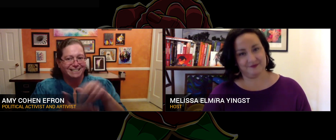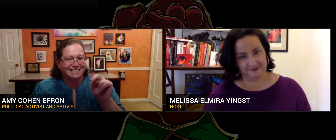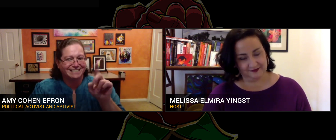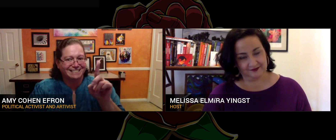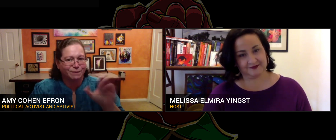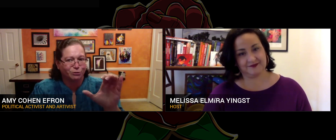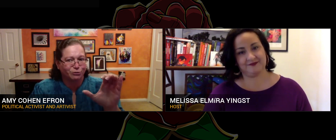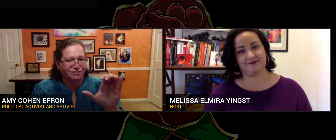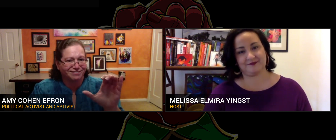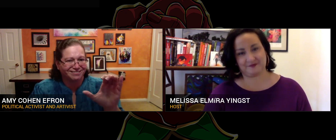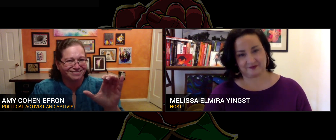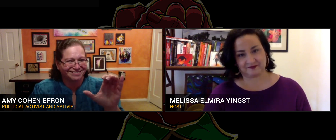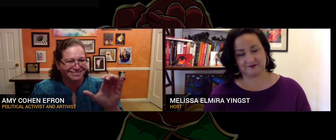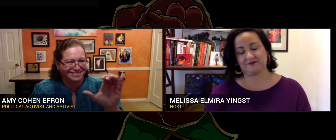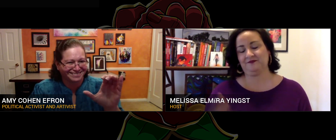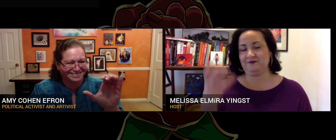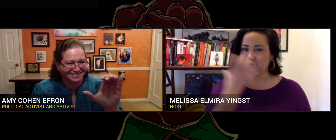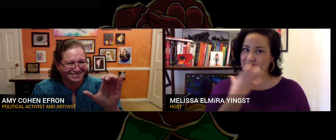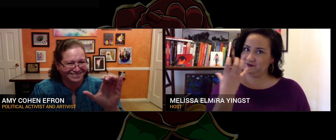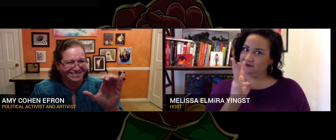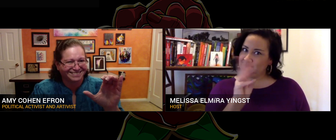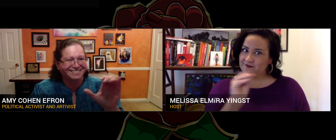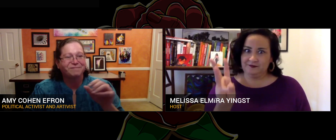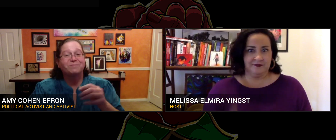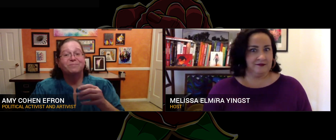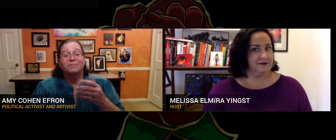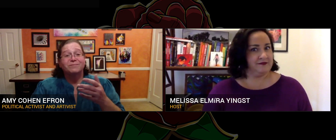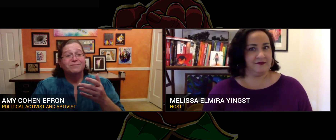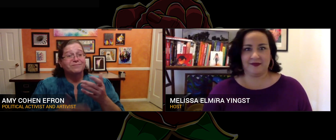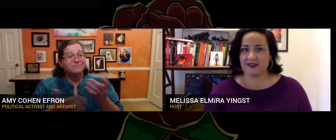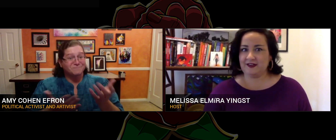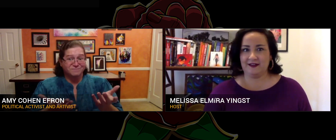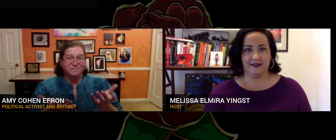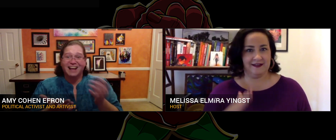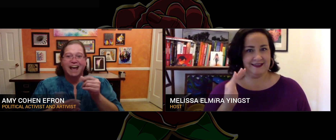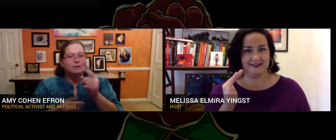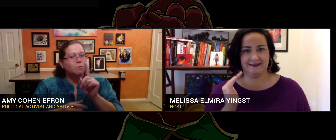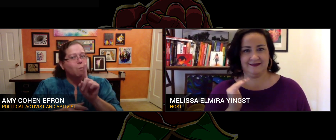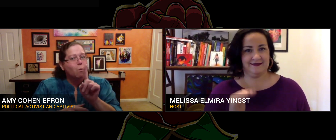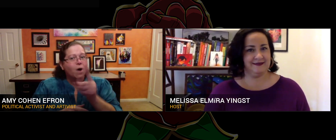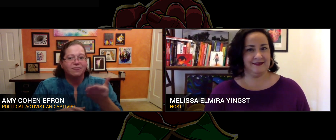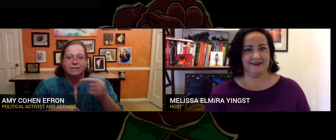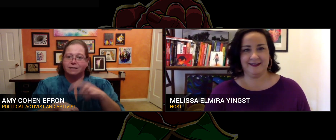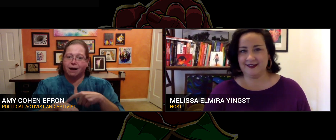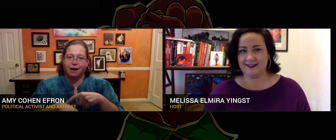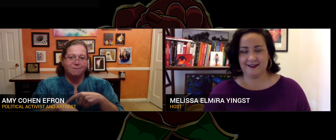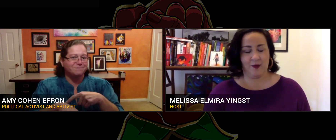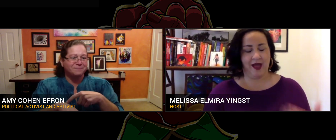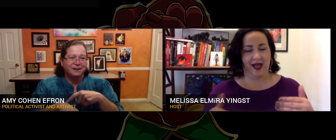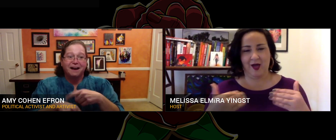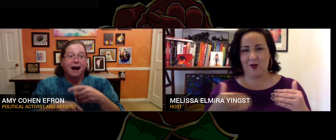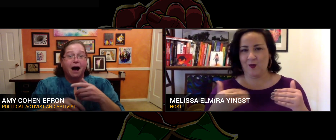vote again in December. Wow. One thing at a time.